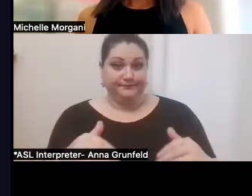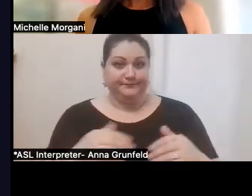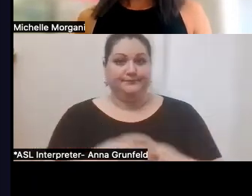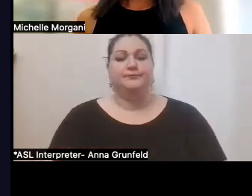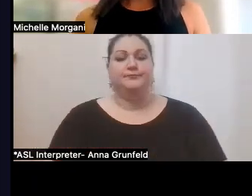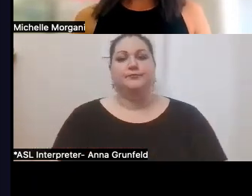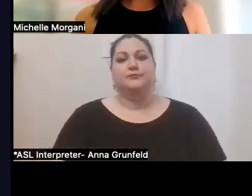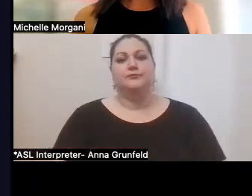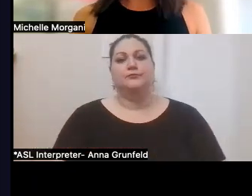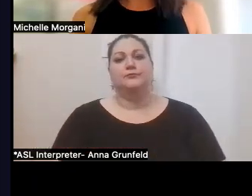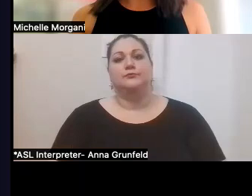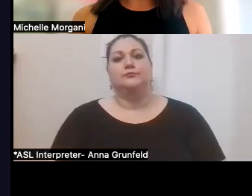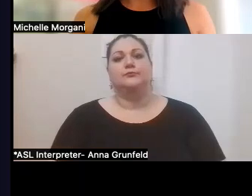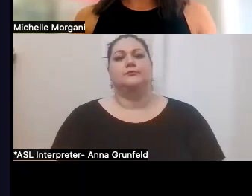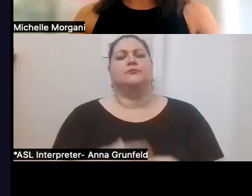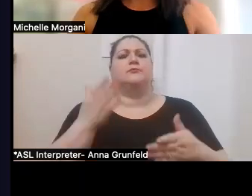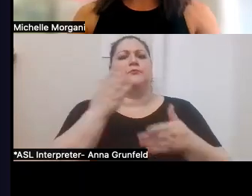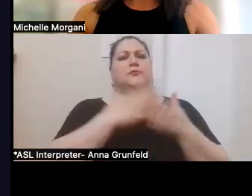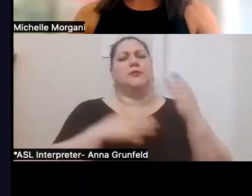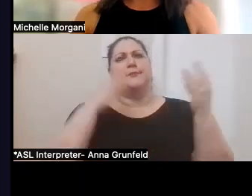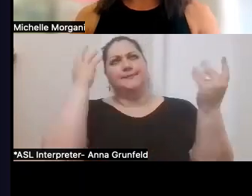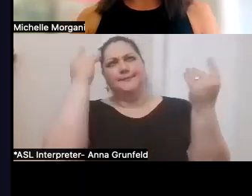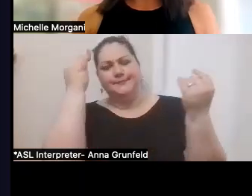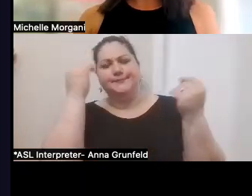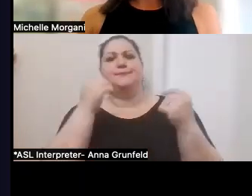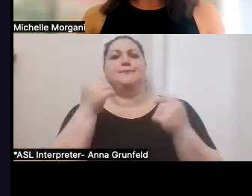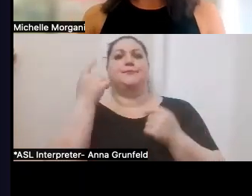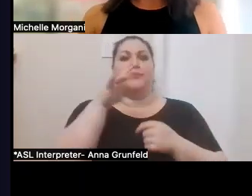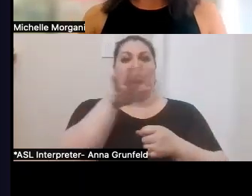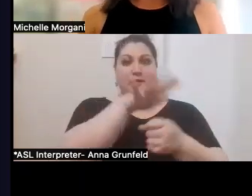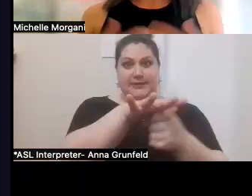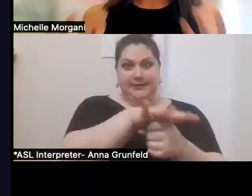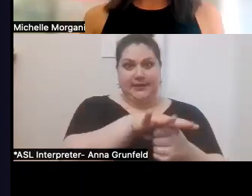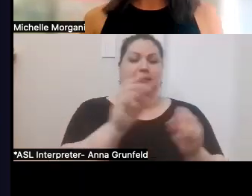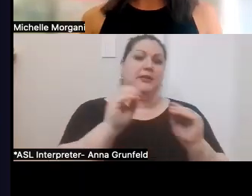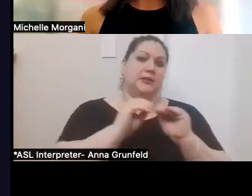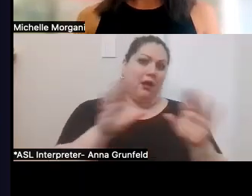So, some of the considerations for this site is obviously understanding the noise levels.